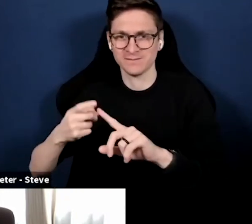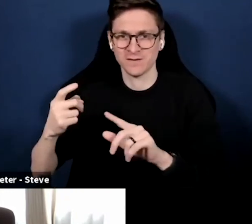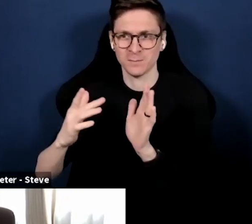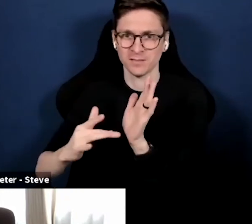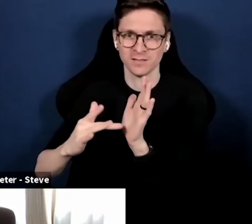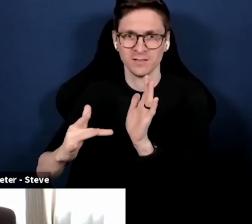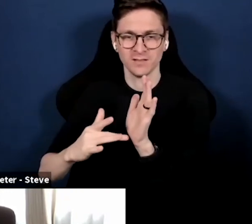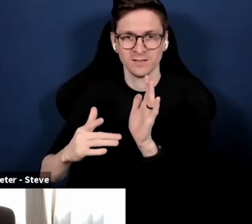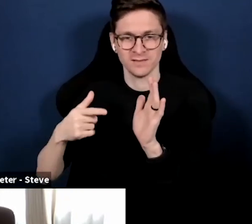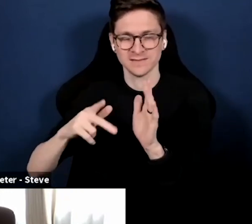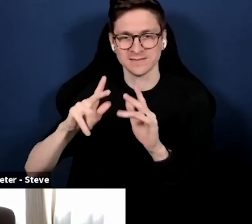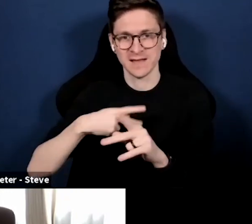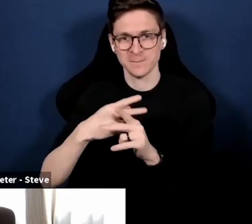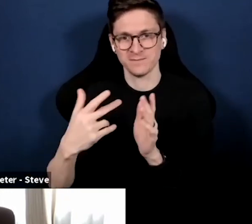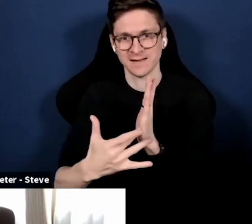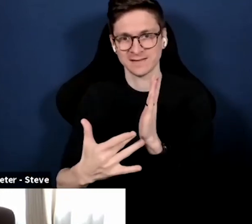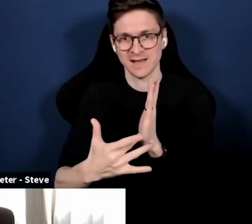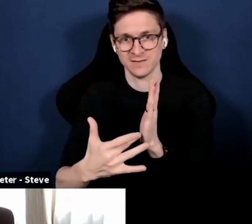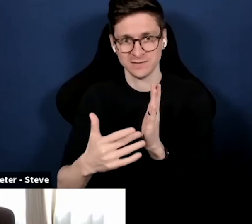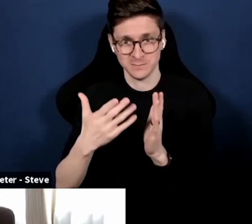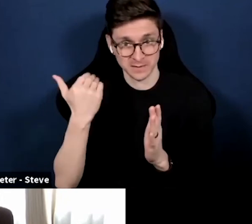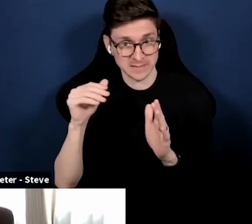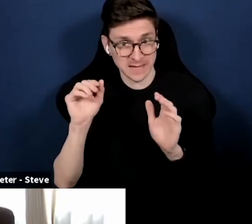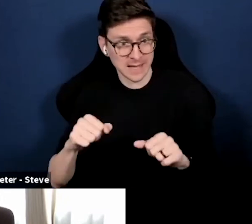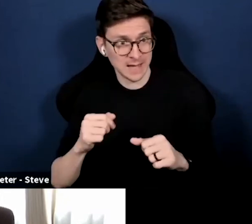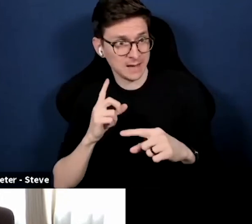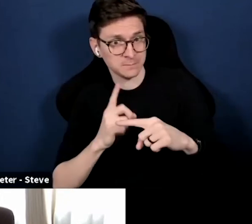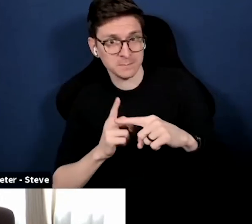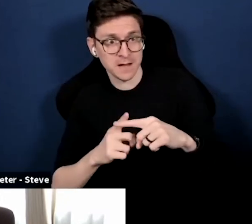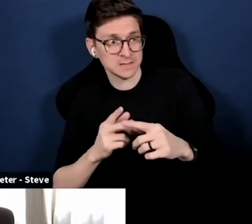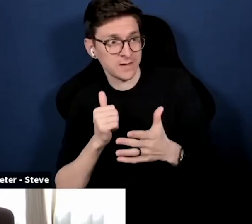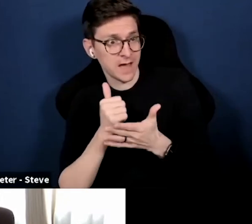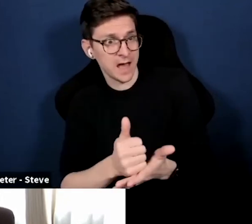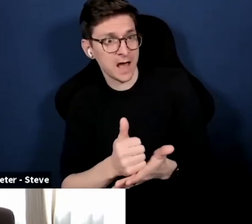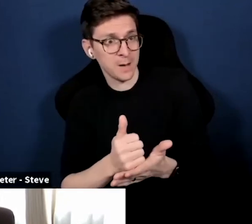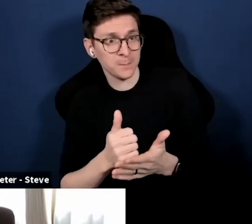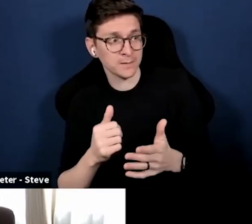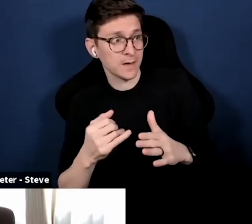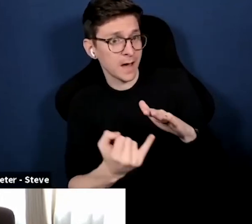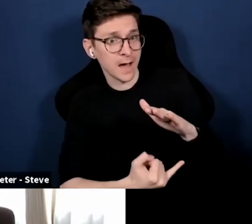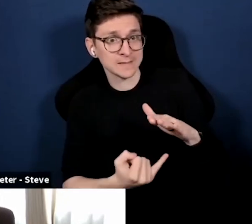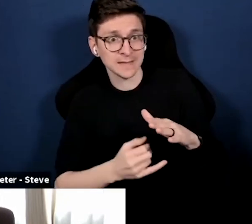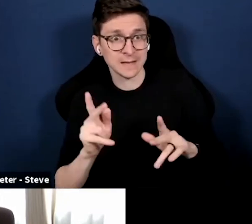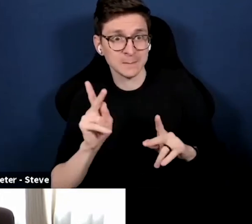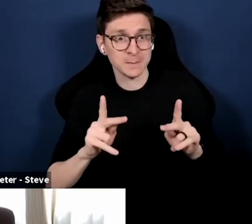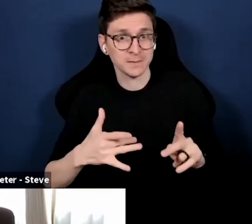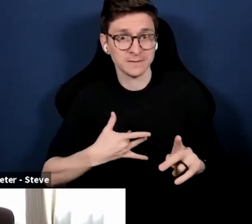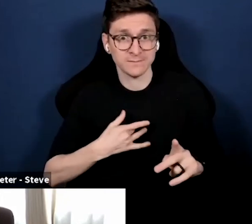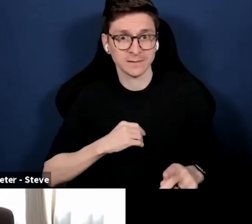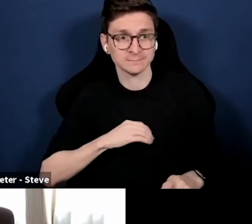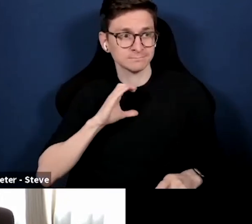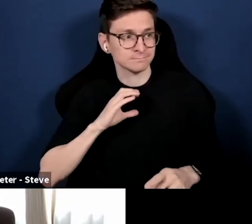so good to help as you said isolated individuals not feel so alone or helping you know sick people